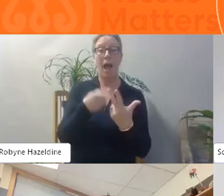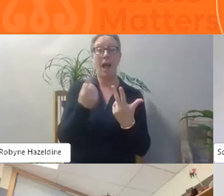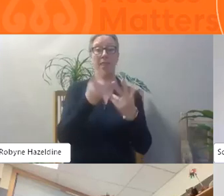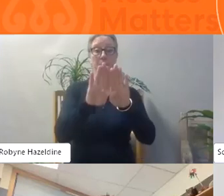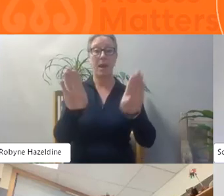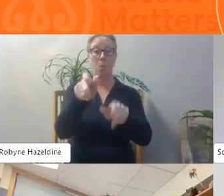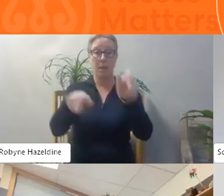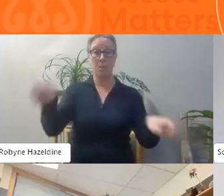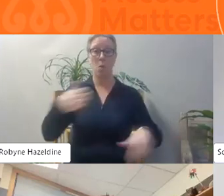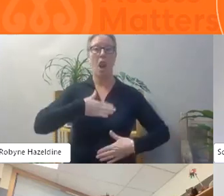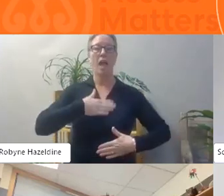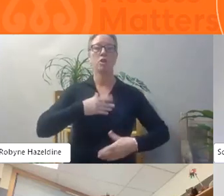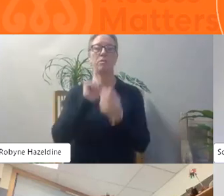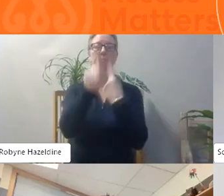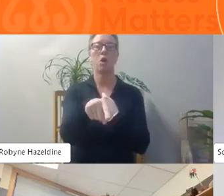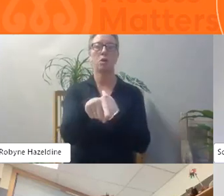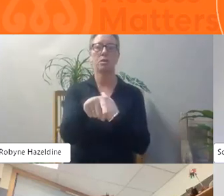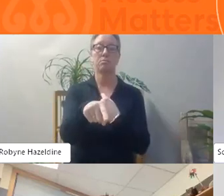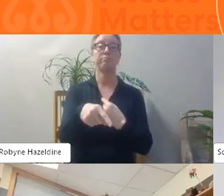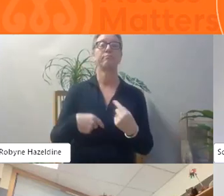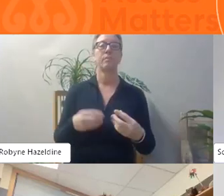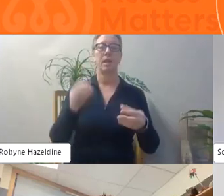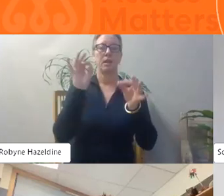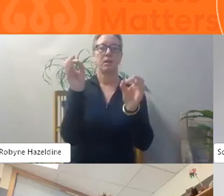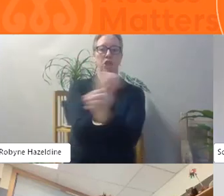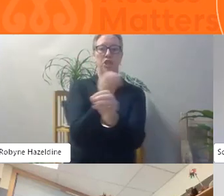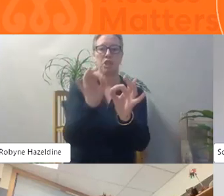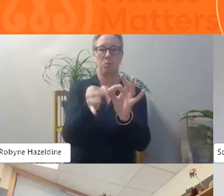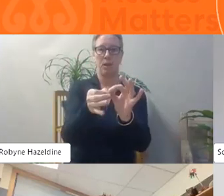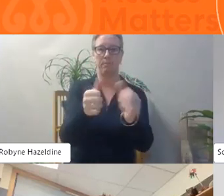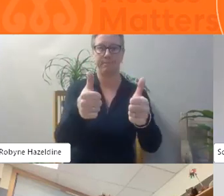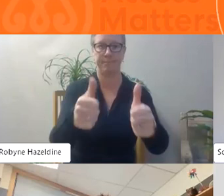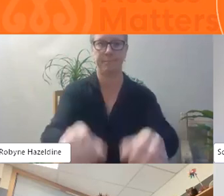like to respond as well, their thoughts? I'll build on that. So